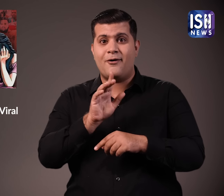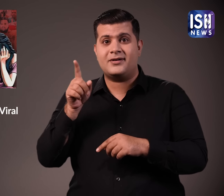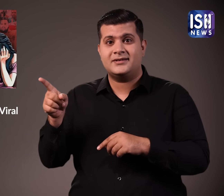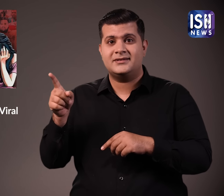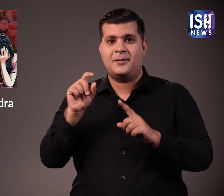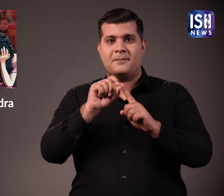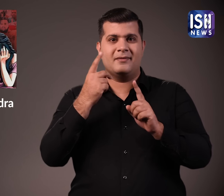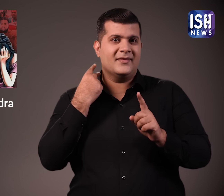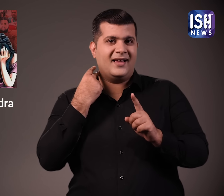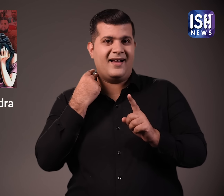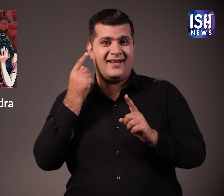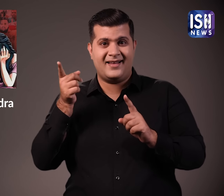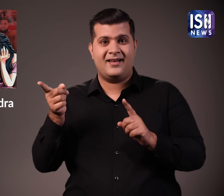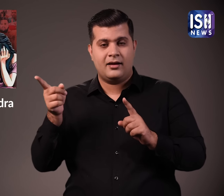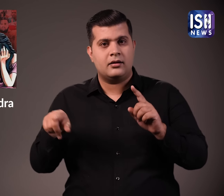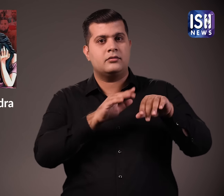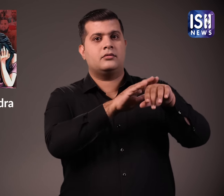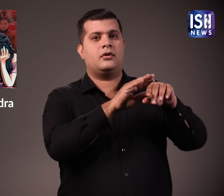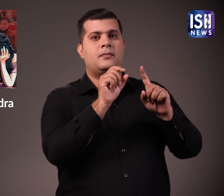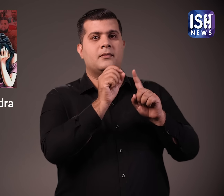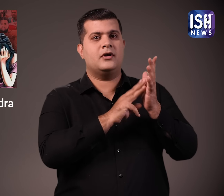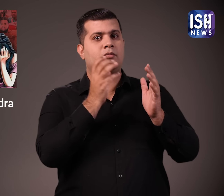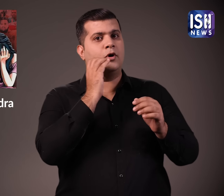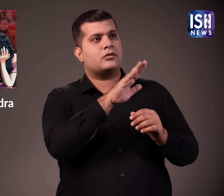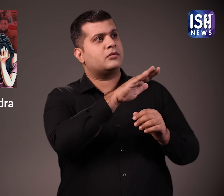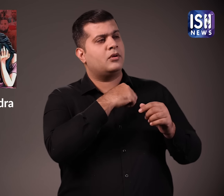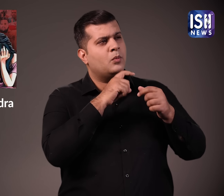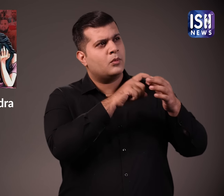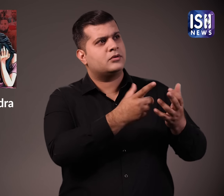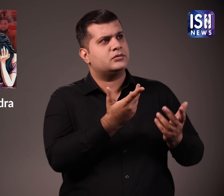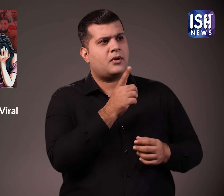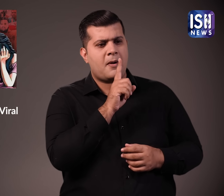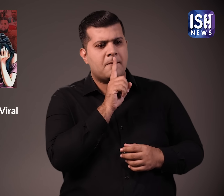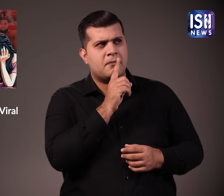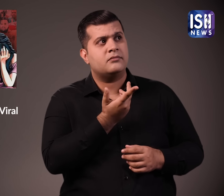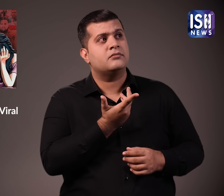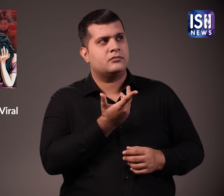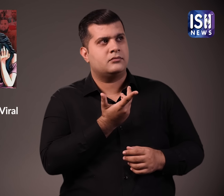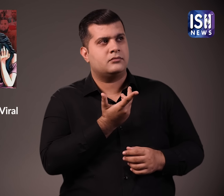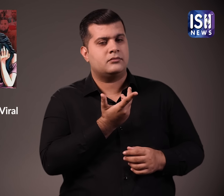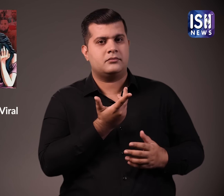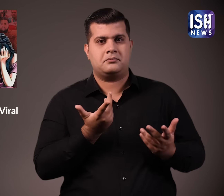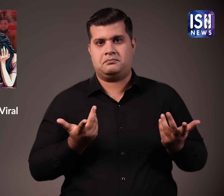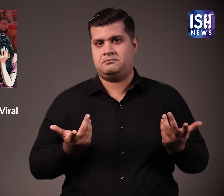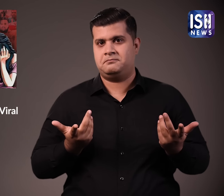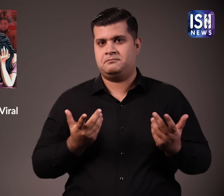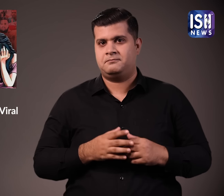But Congress leader Priyanka Gandhi targeted PM Modi and questioned his silence.